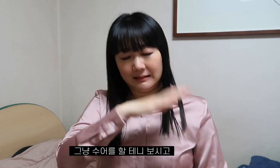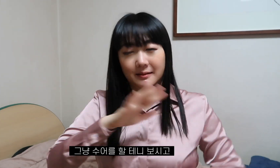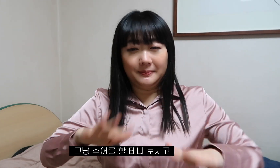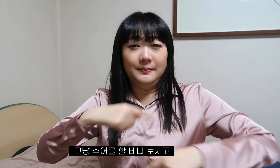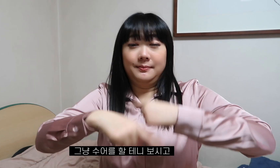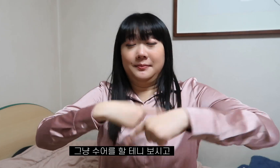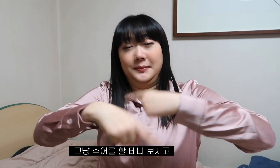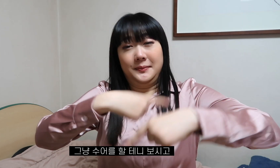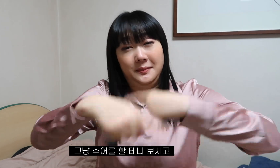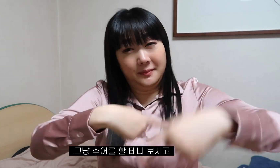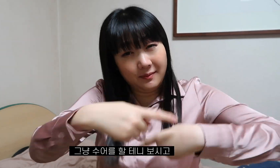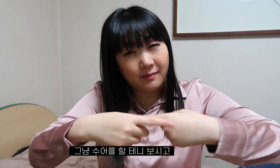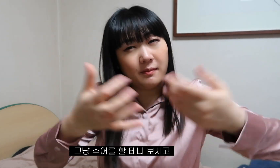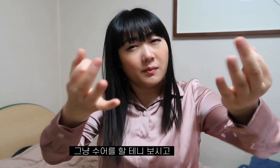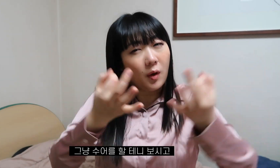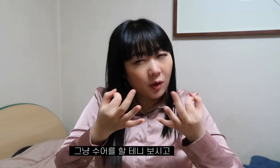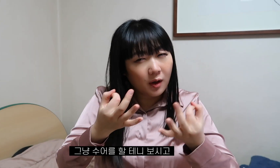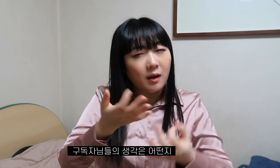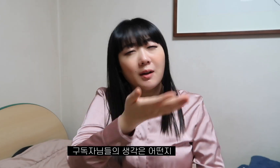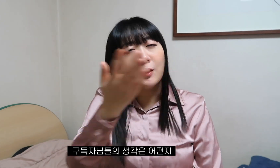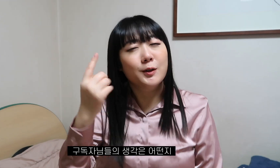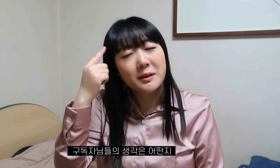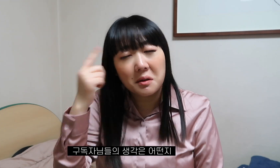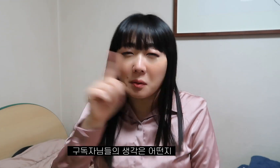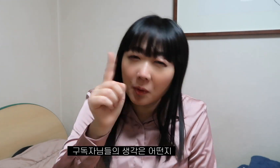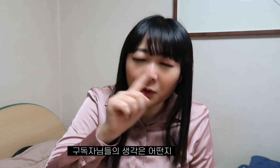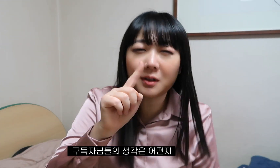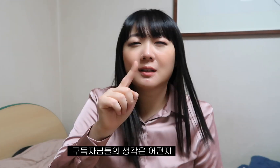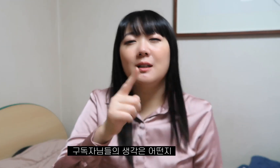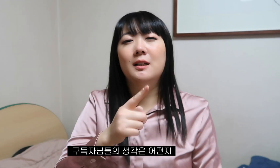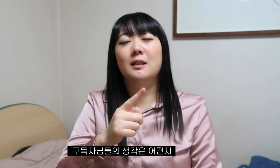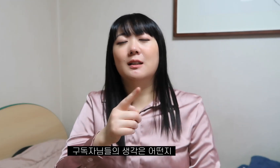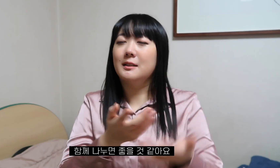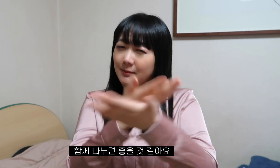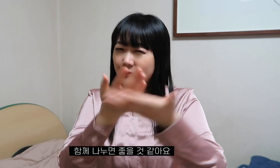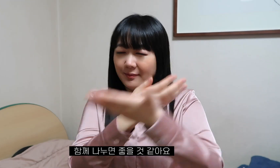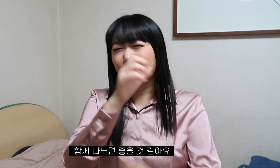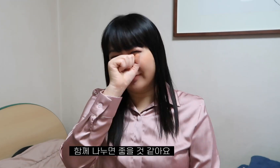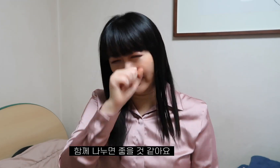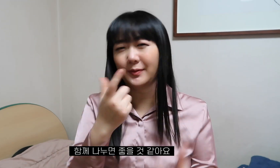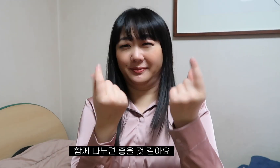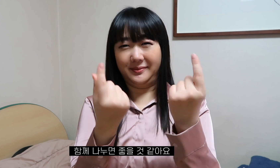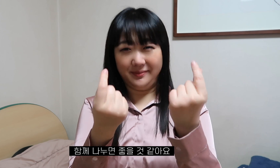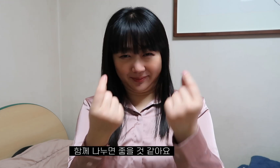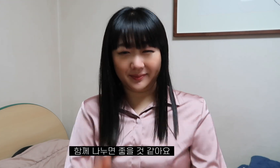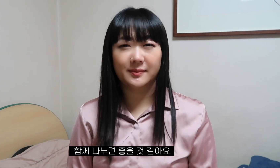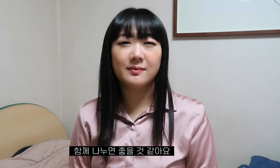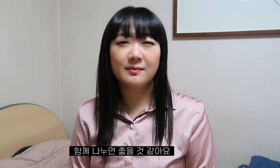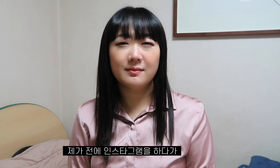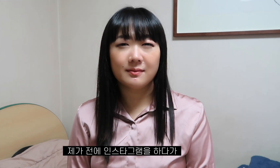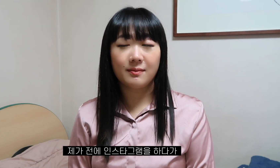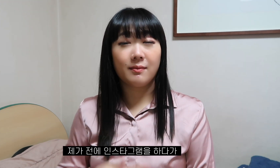I'll just do sign language, so I think it would be nice to see and share what the subscribers think.